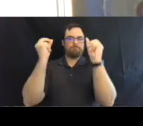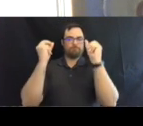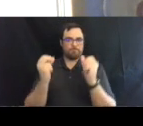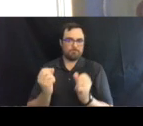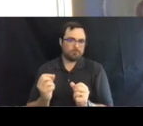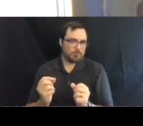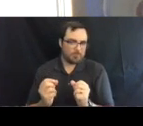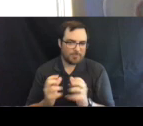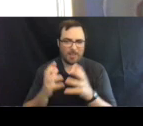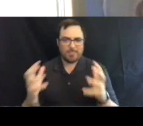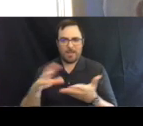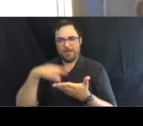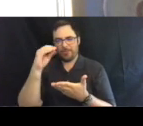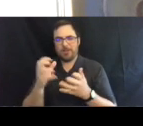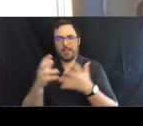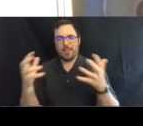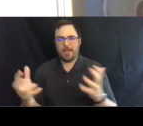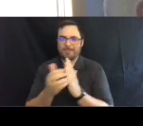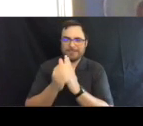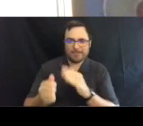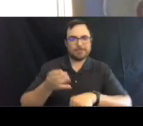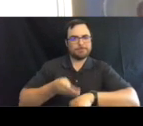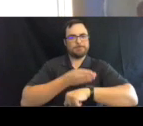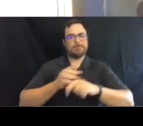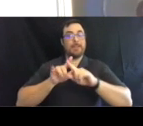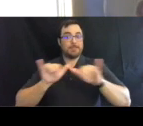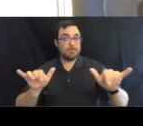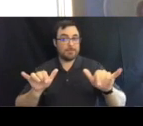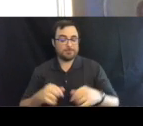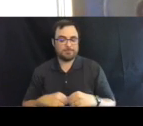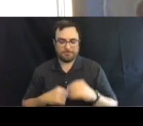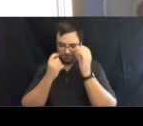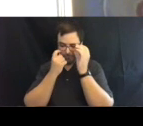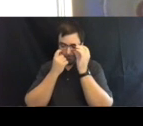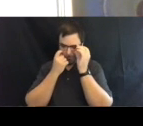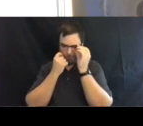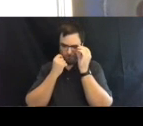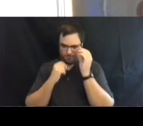lot of skills all at the same time over time when we talk about speech we